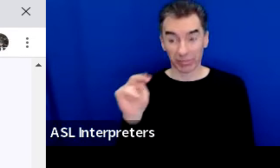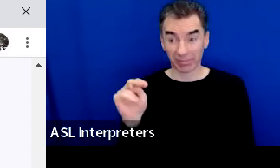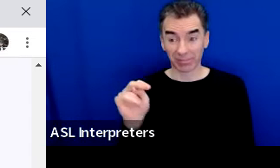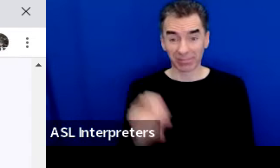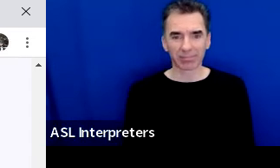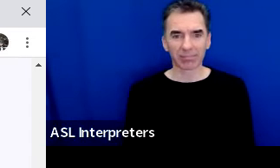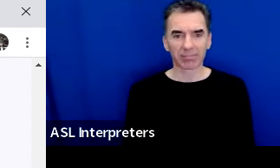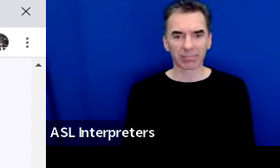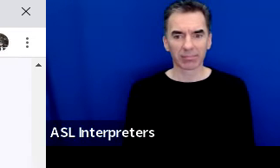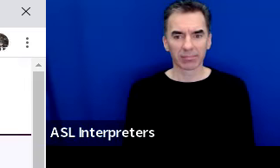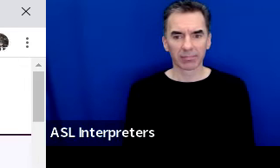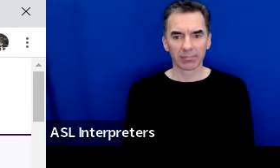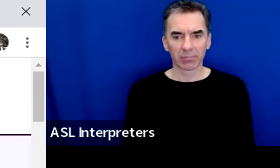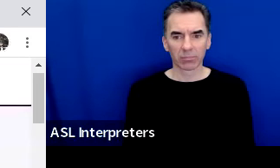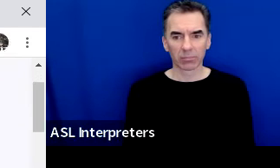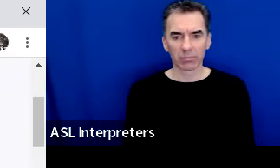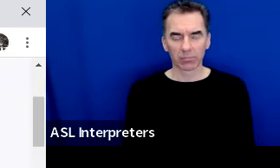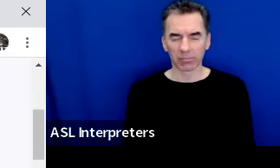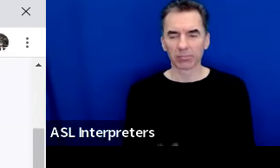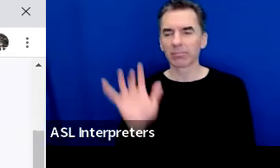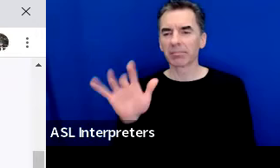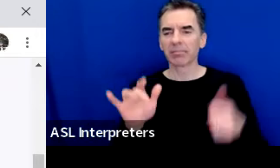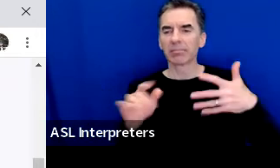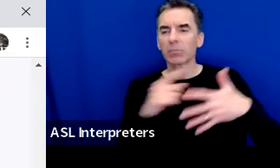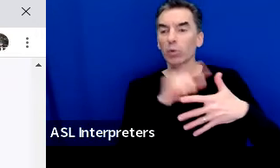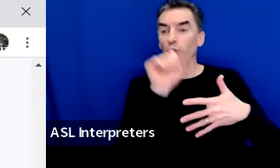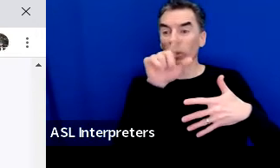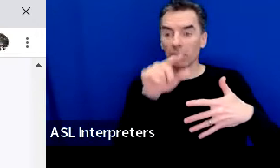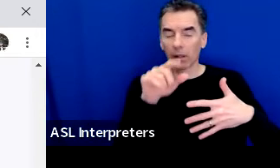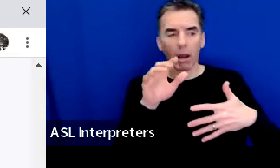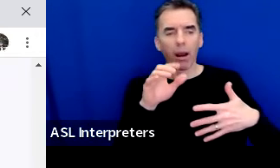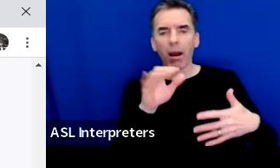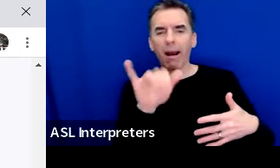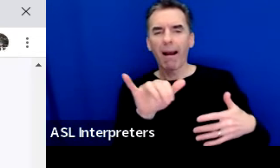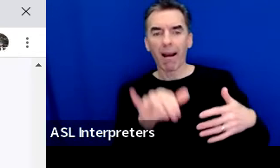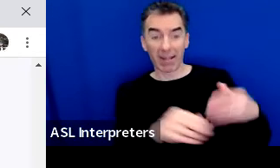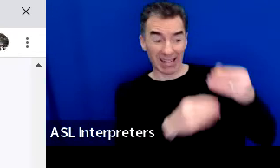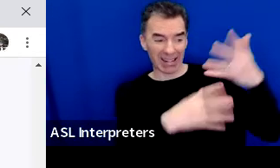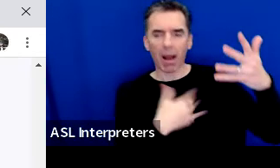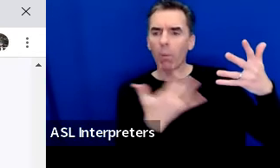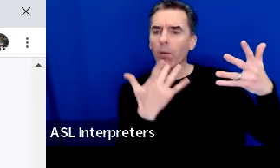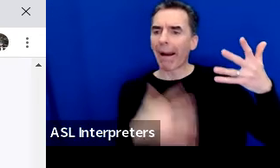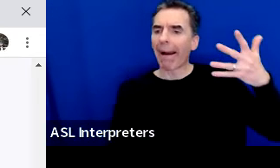And I got of questions. If I want to add a question to this, let's say I want to add a question